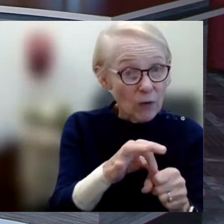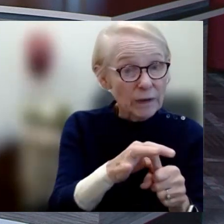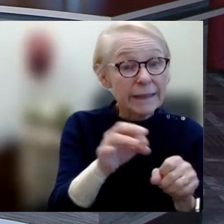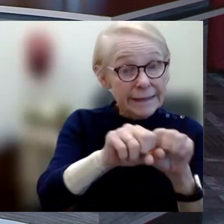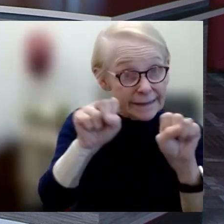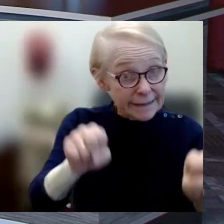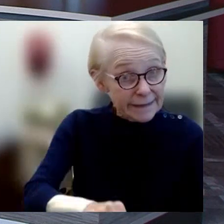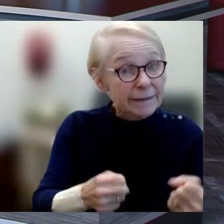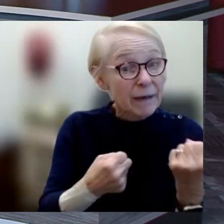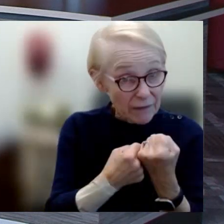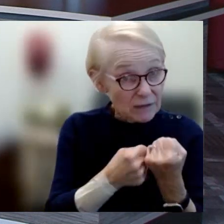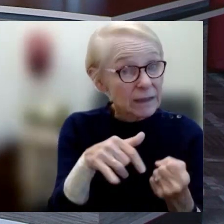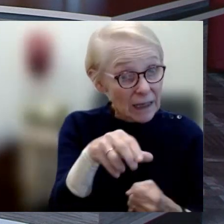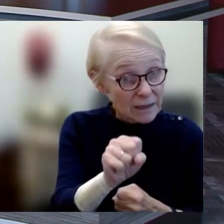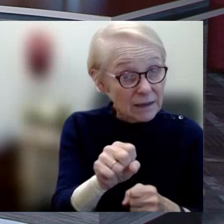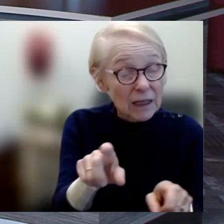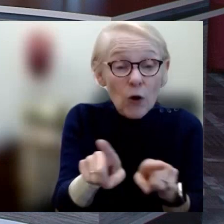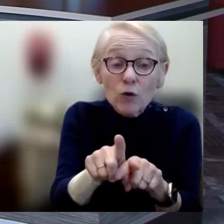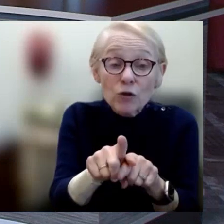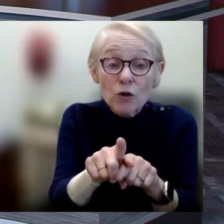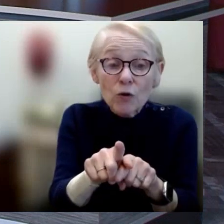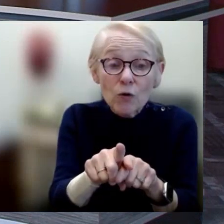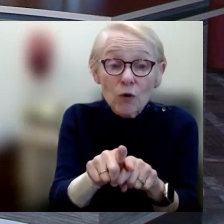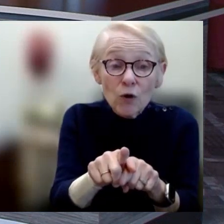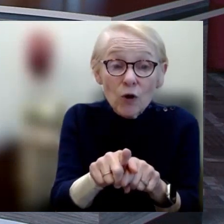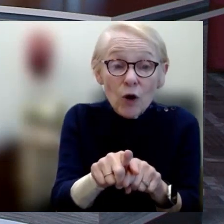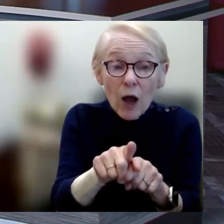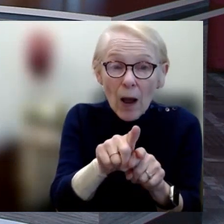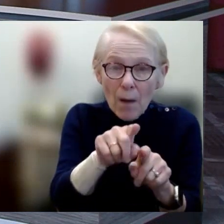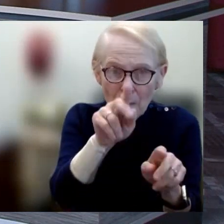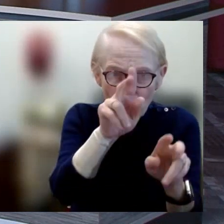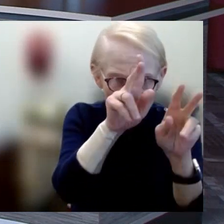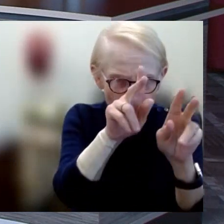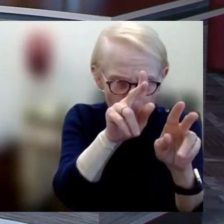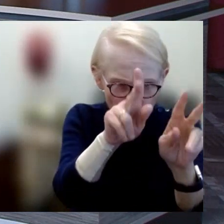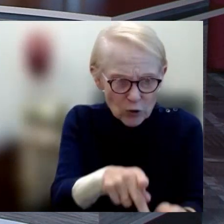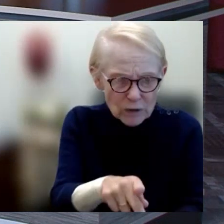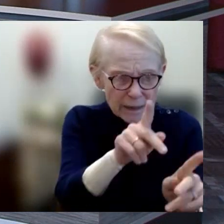thing but it's also an individual advocacy thing in terms of again individual rights concerns